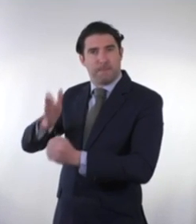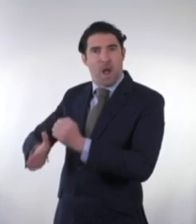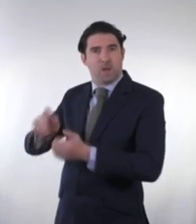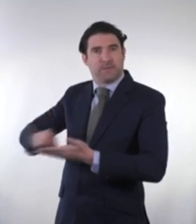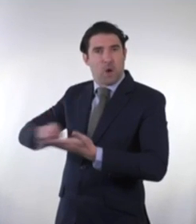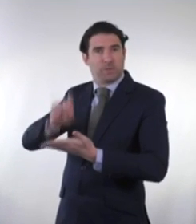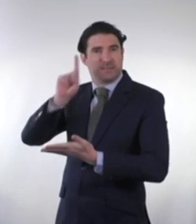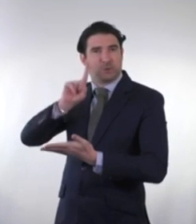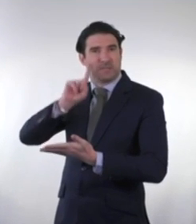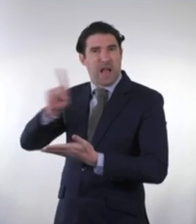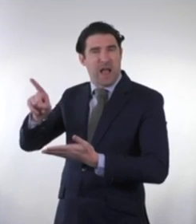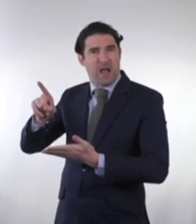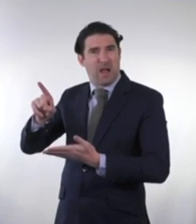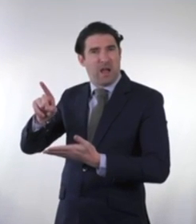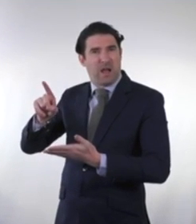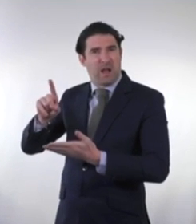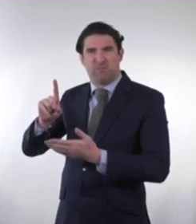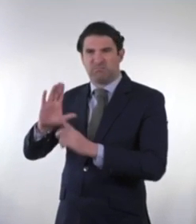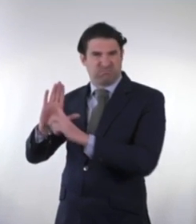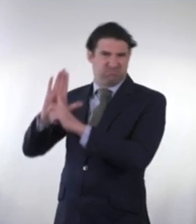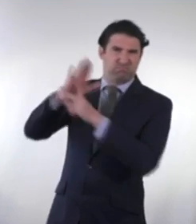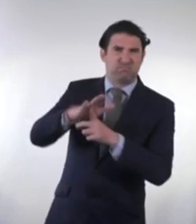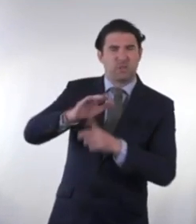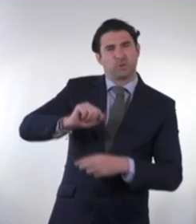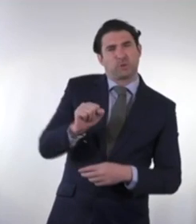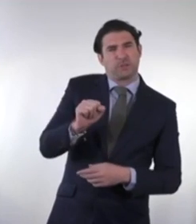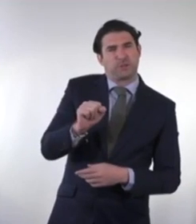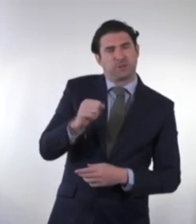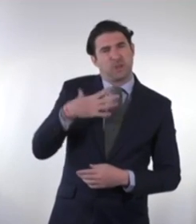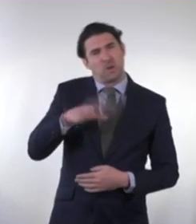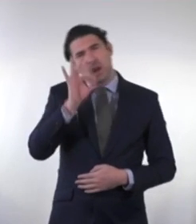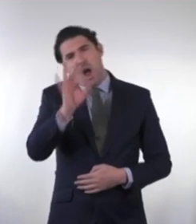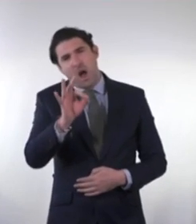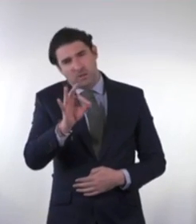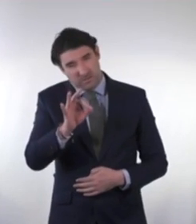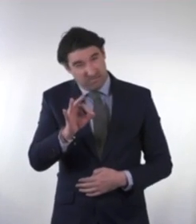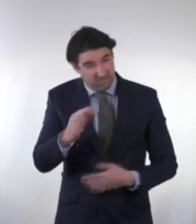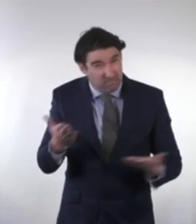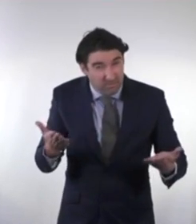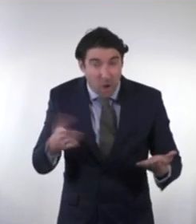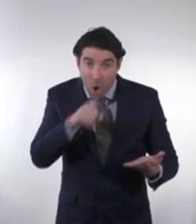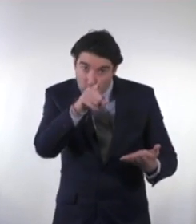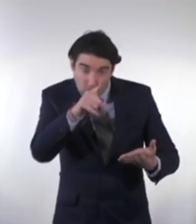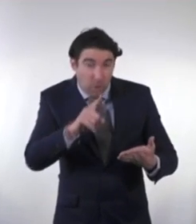The Prime Minister I thank my hon Friend because that is a classic and fine example of the philanthropy and public spirit